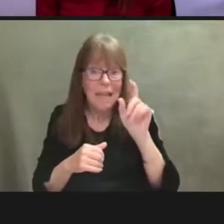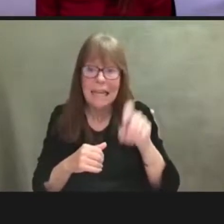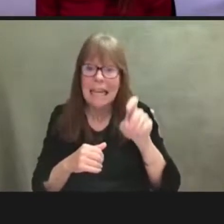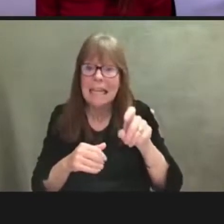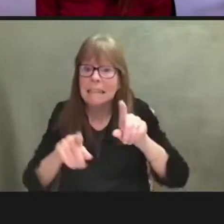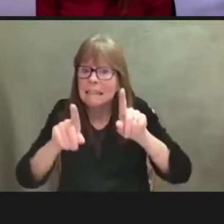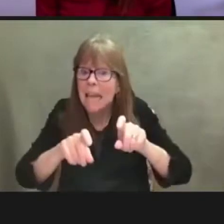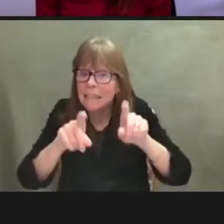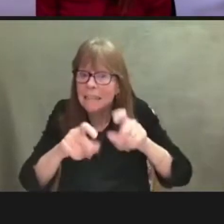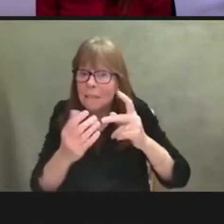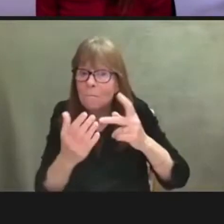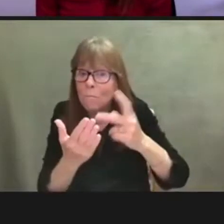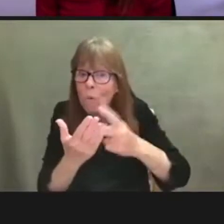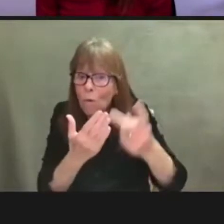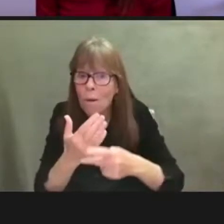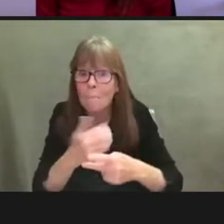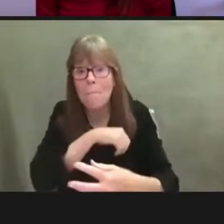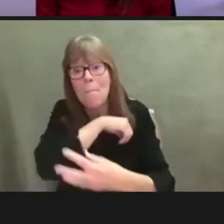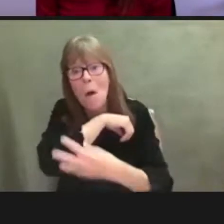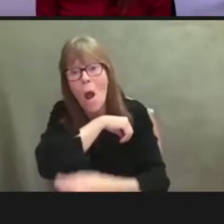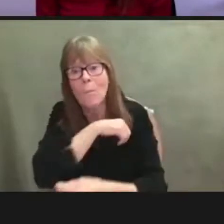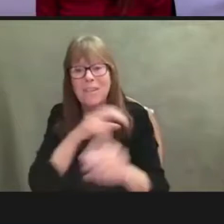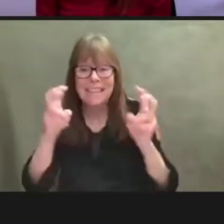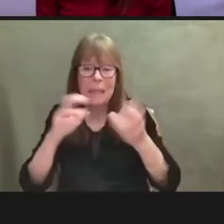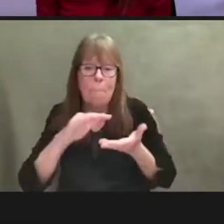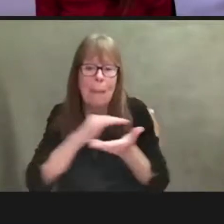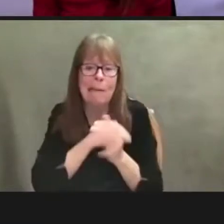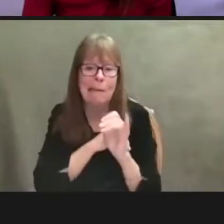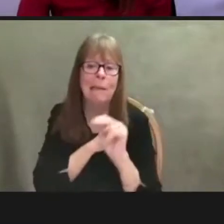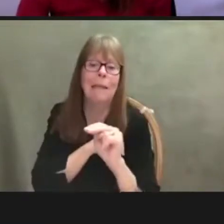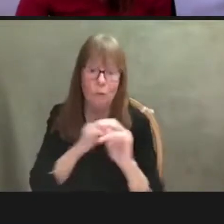So poverty is baked into the way the program is designed.